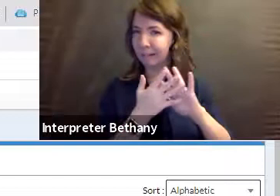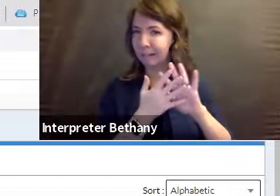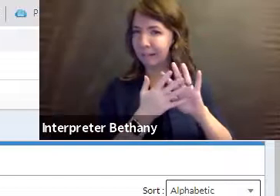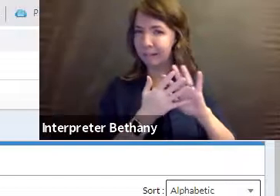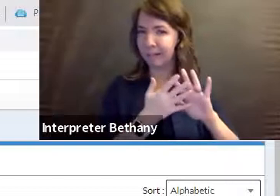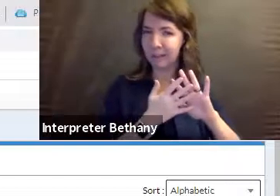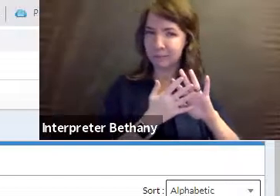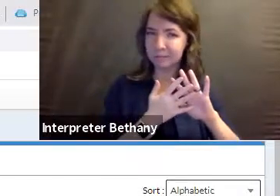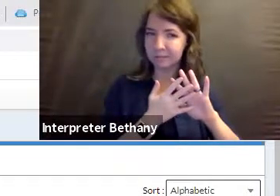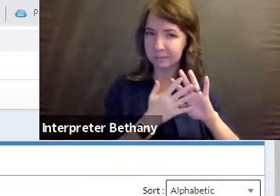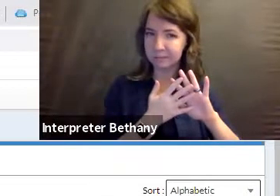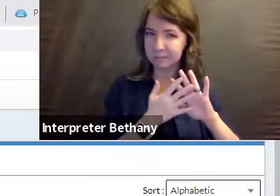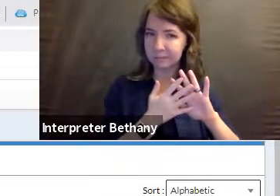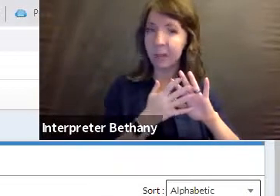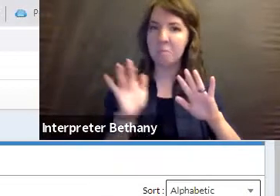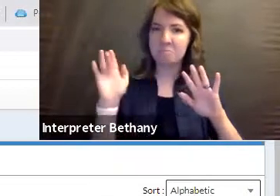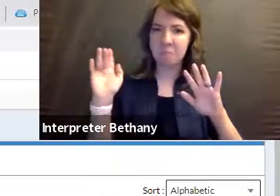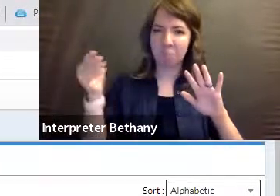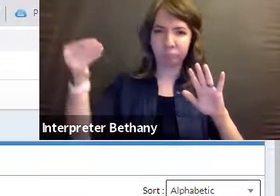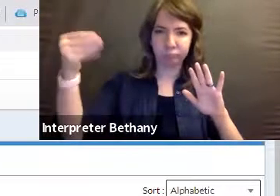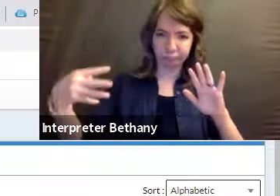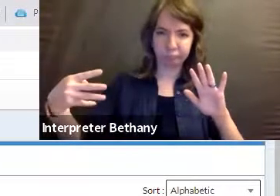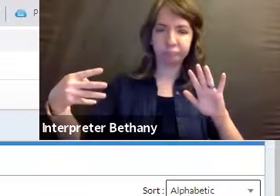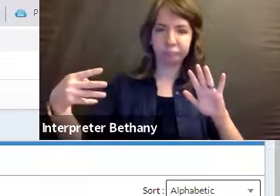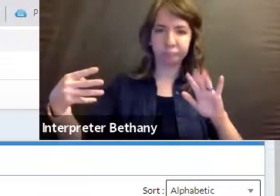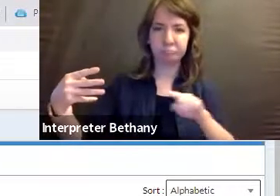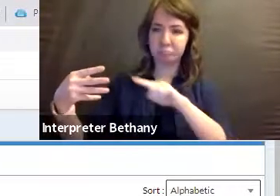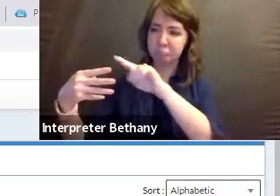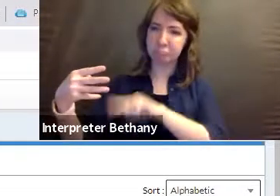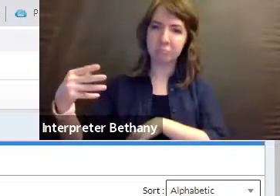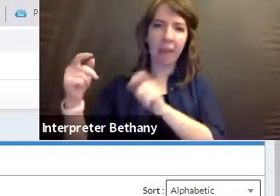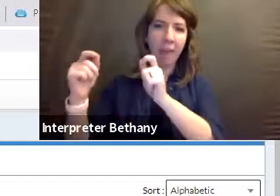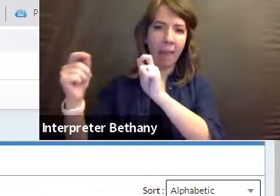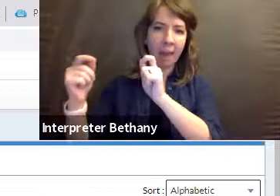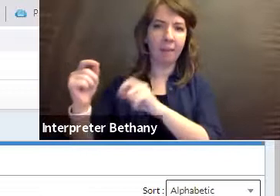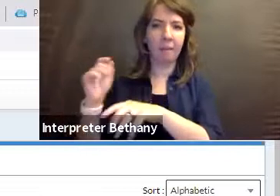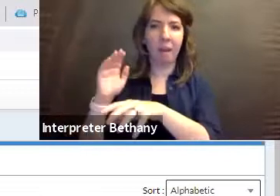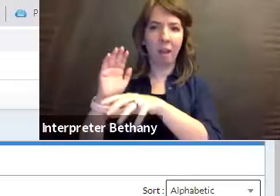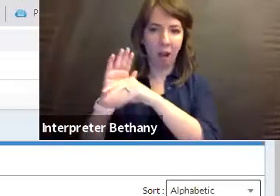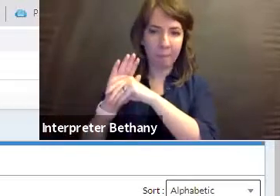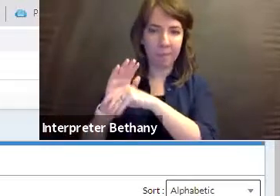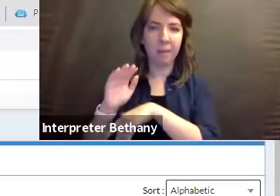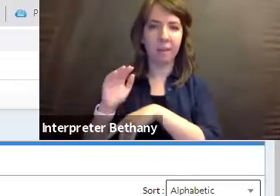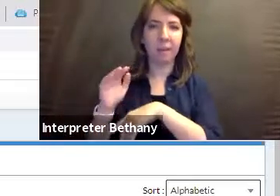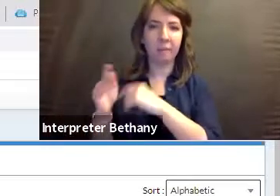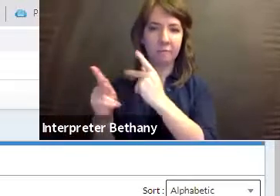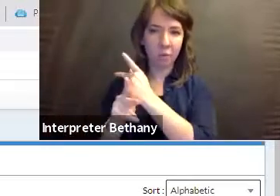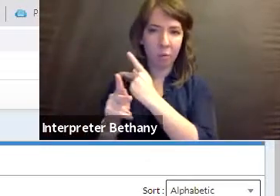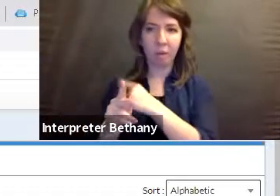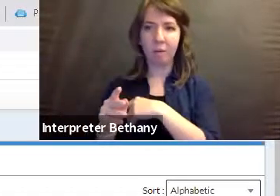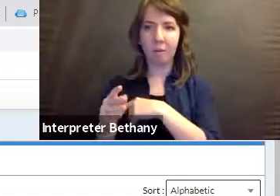Linda Kobashigawa: will drop down here on the right. So you can edit it, you can copy it, you can figure out or get help, creating an in tech citation for it.